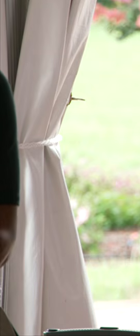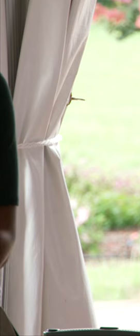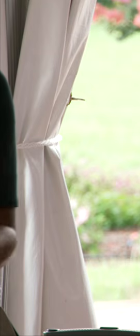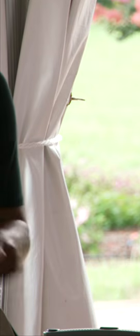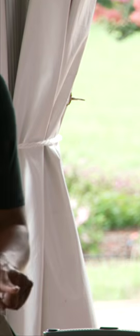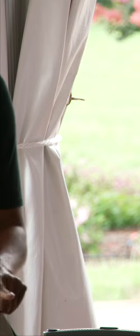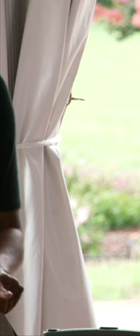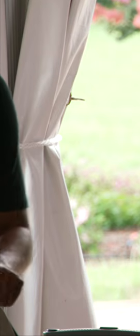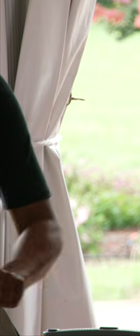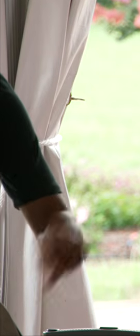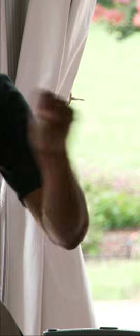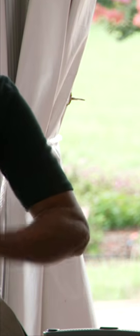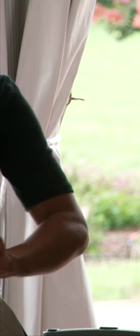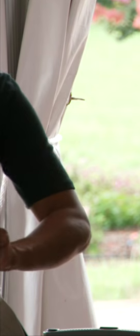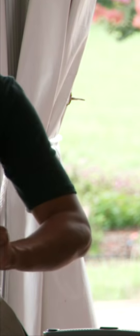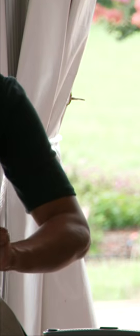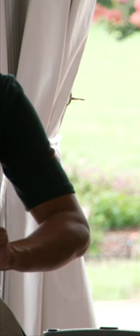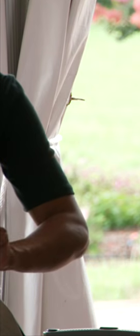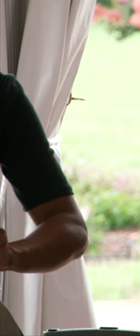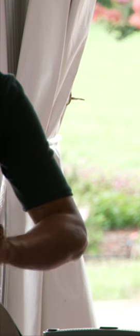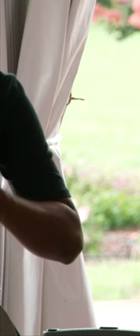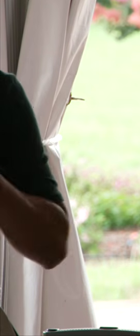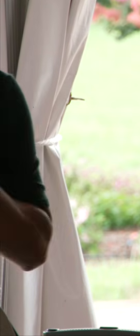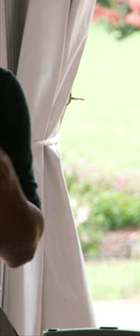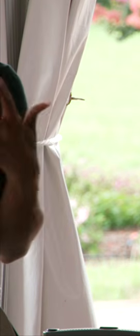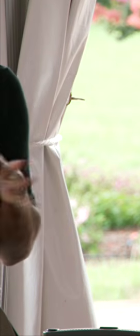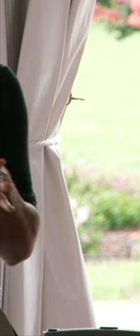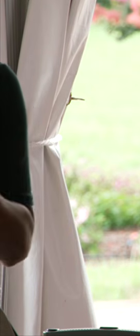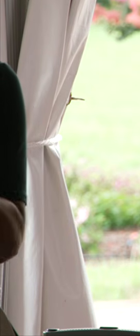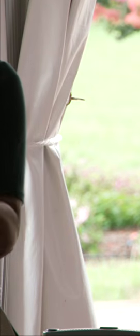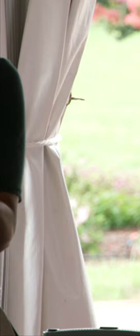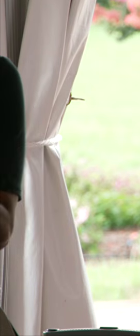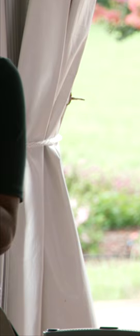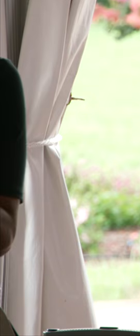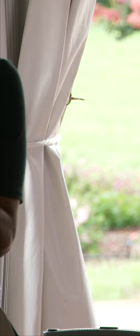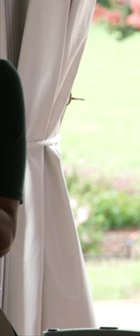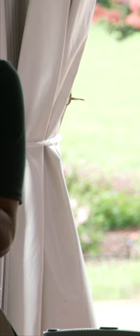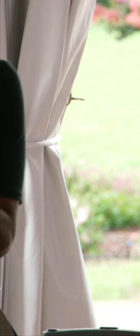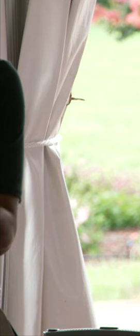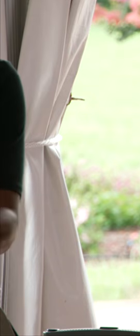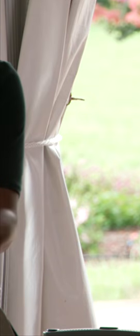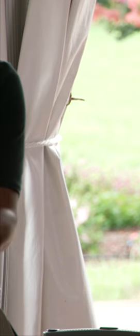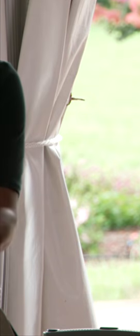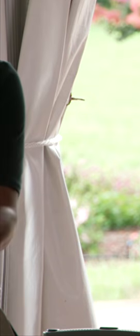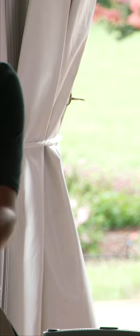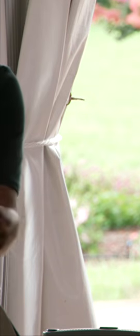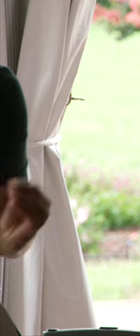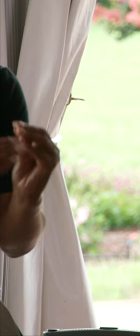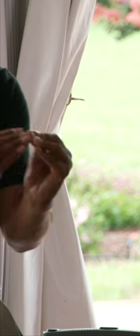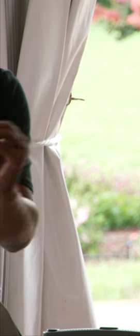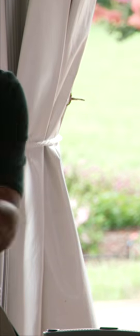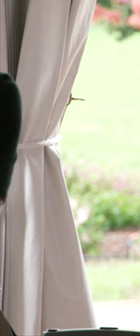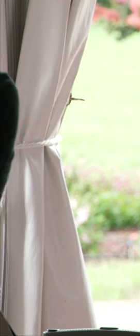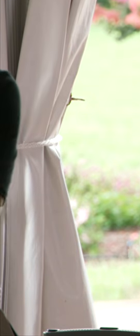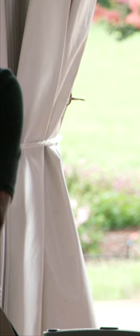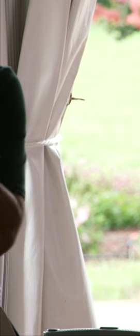The political fallout from the exposure for the study was swift. Congress stepped in, passing the